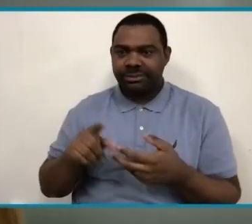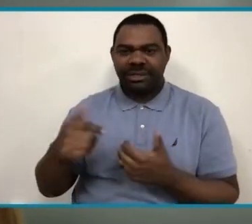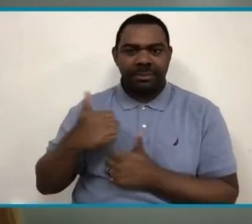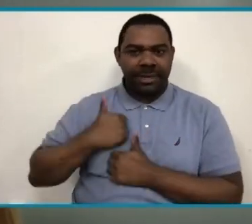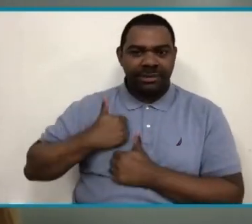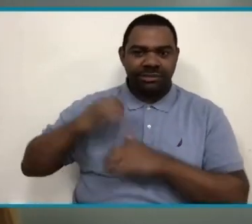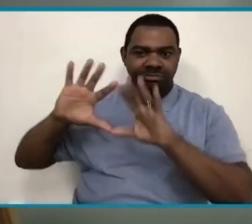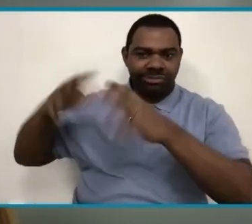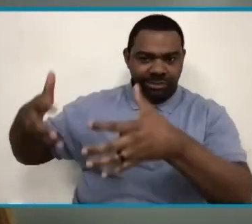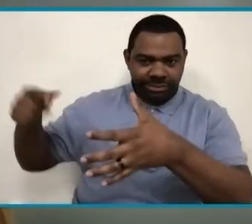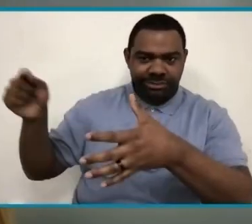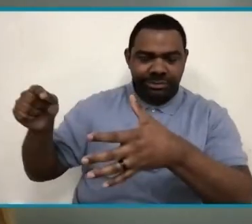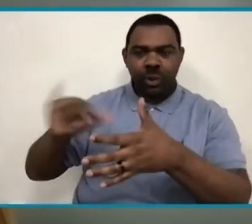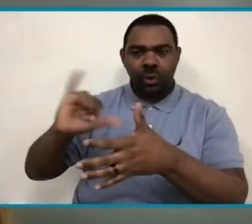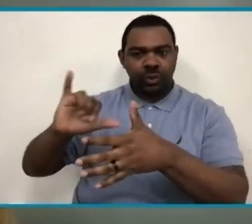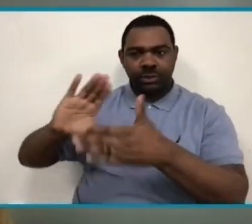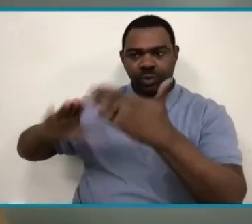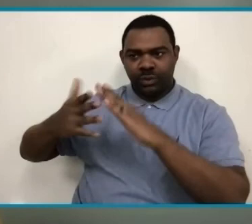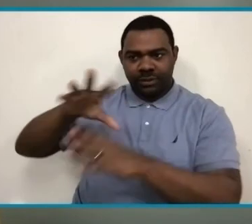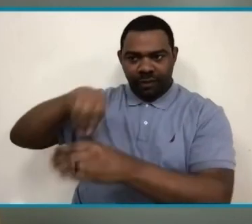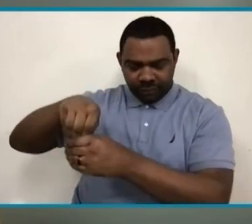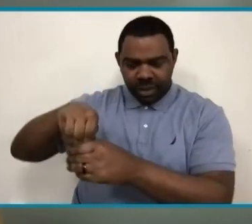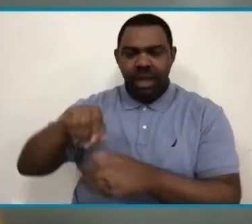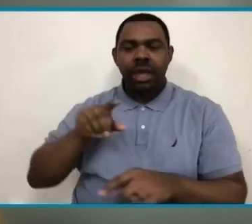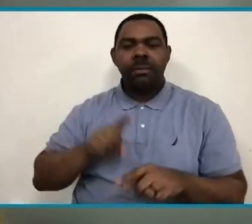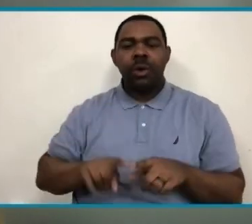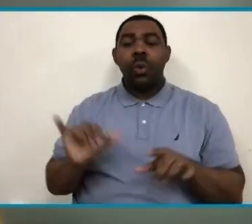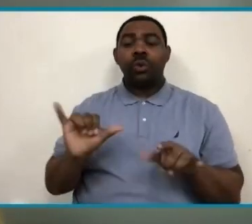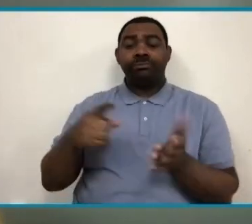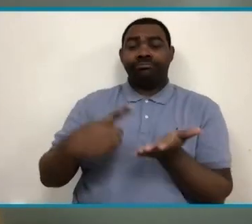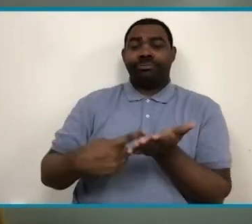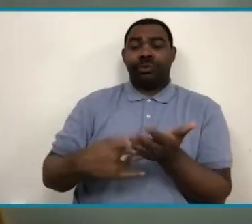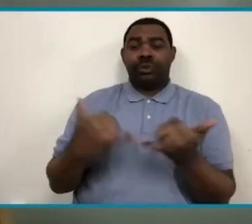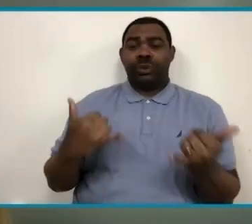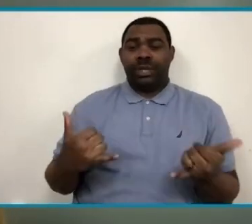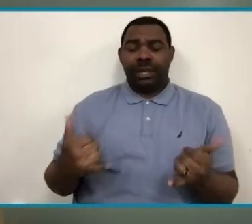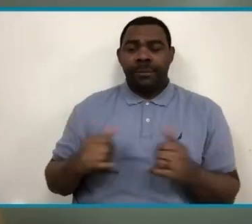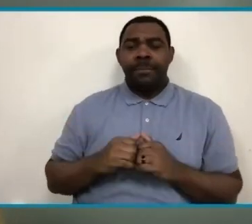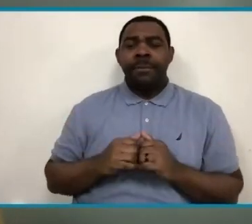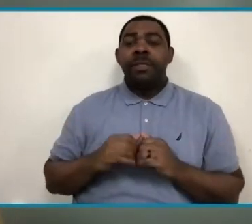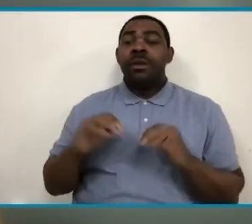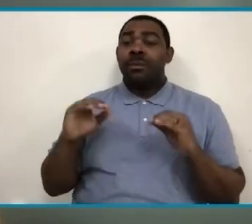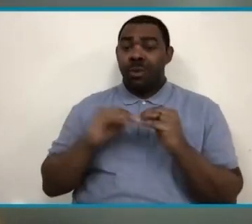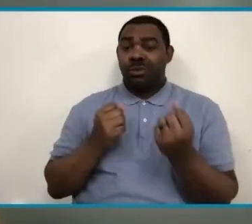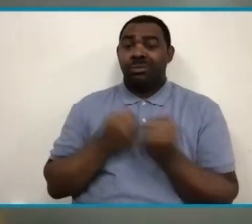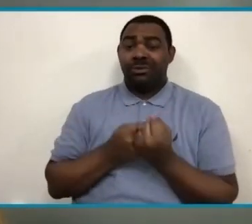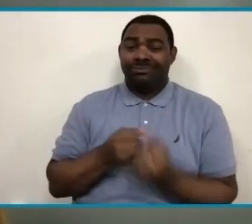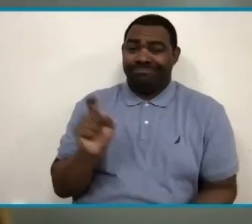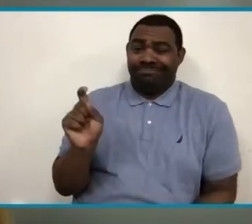But certainly, as has been talked about today, you know, more support is needed, more awareness,